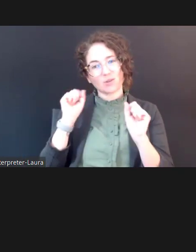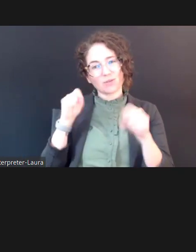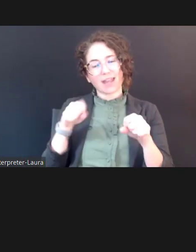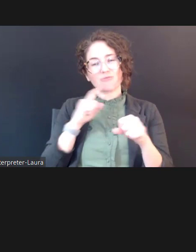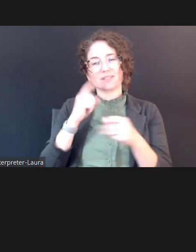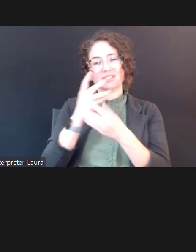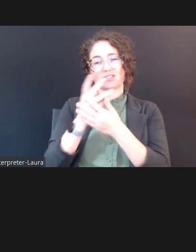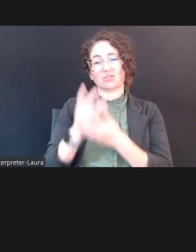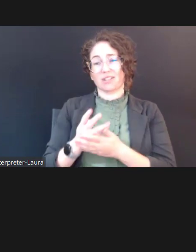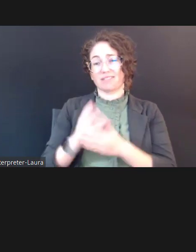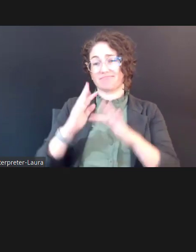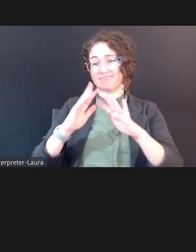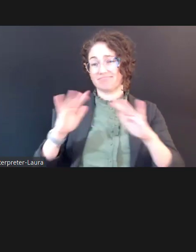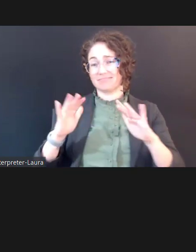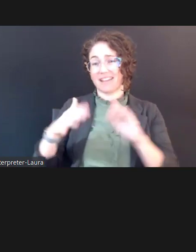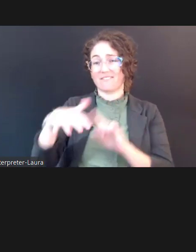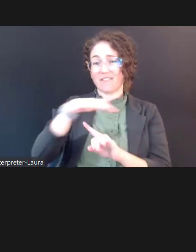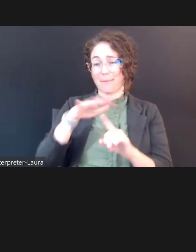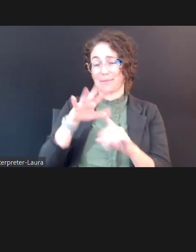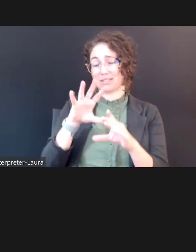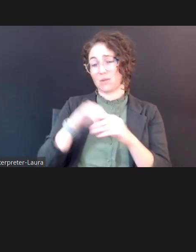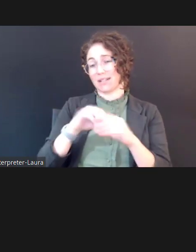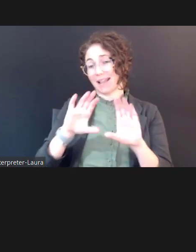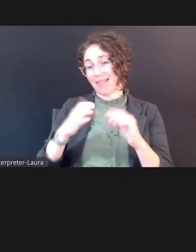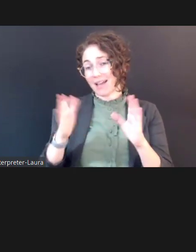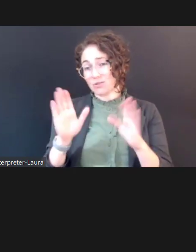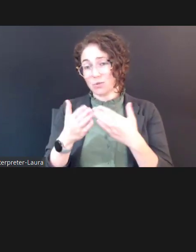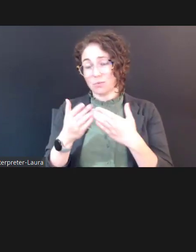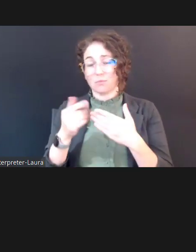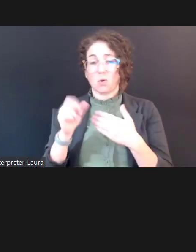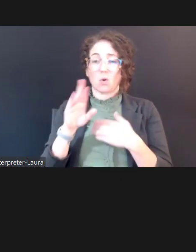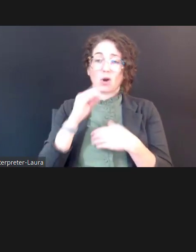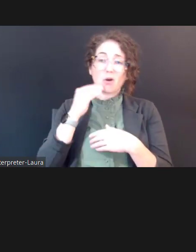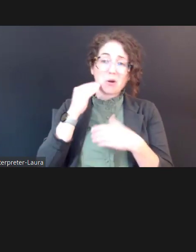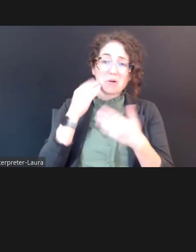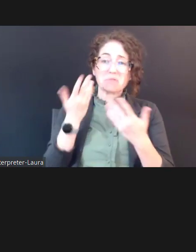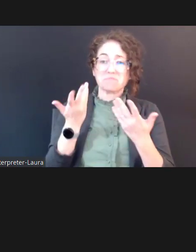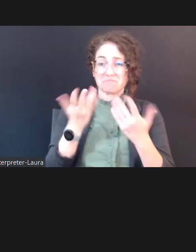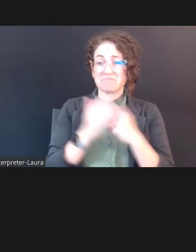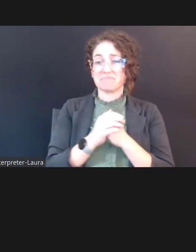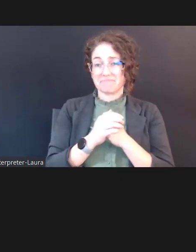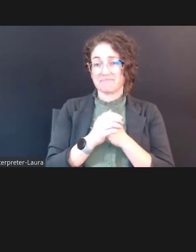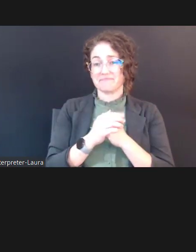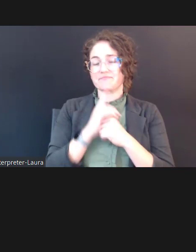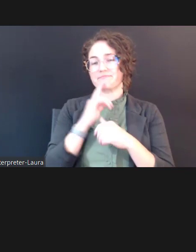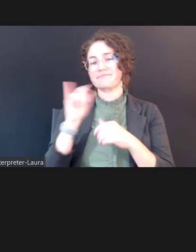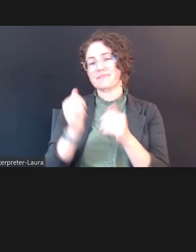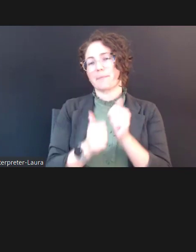classroom or the home, and most importantly of all, Terry. Dr.